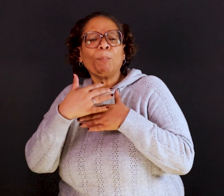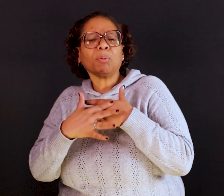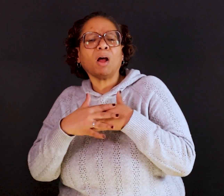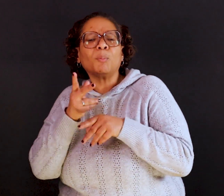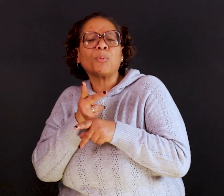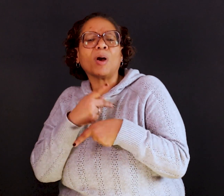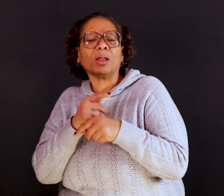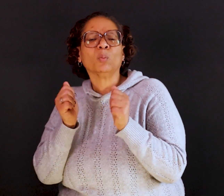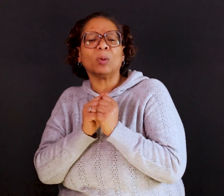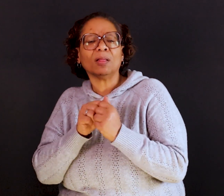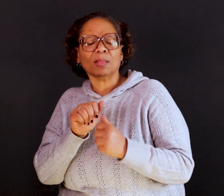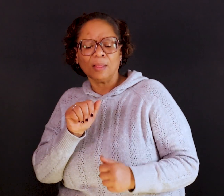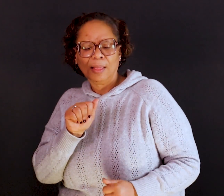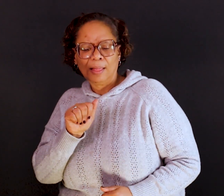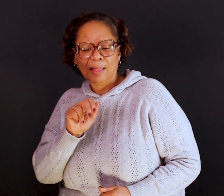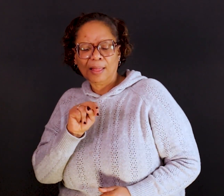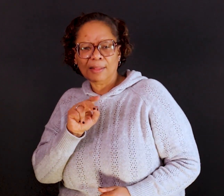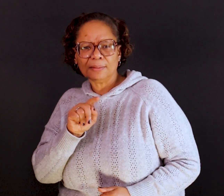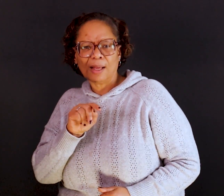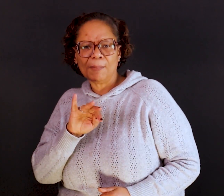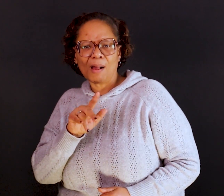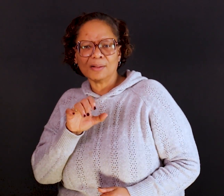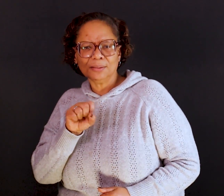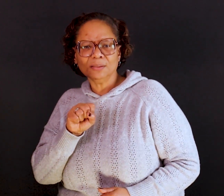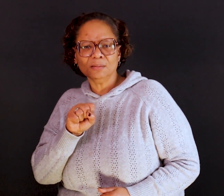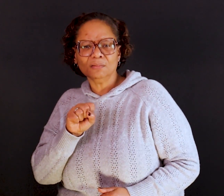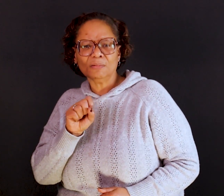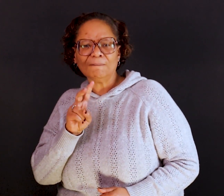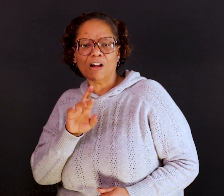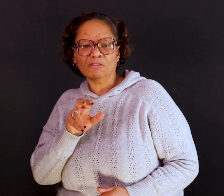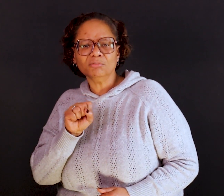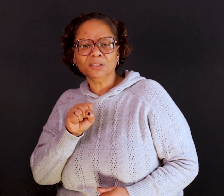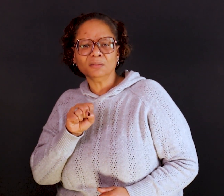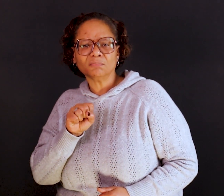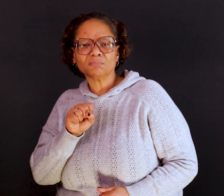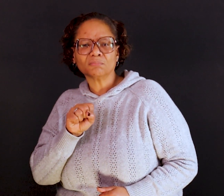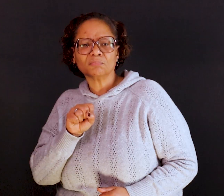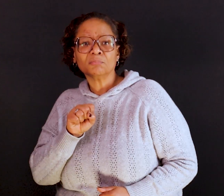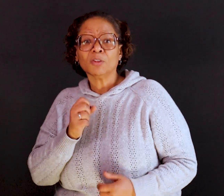A blood product with antibodies to the Measles virus.